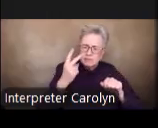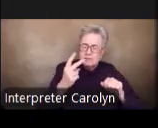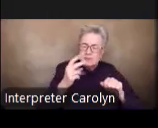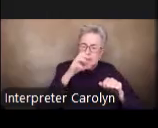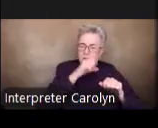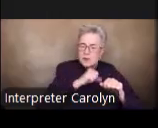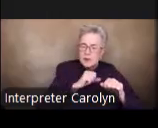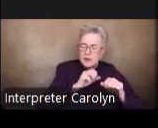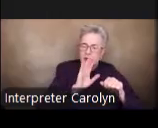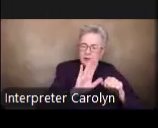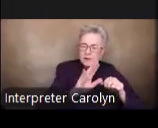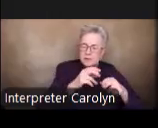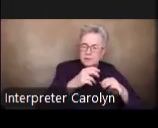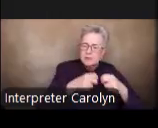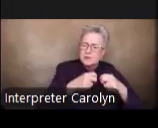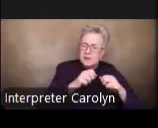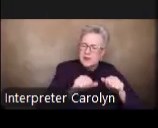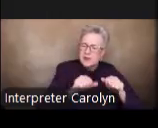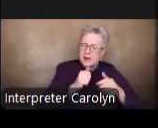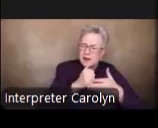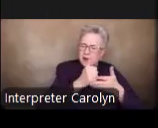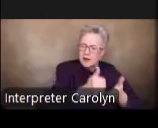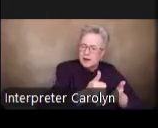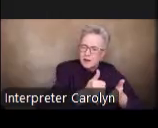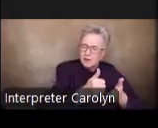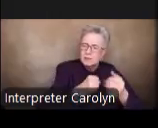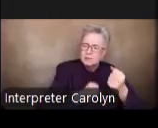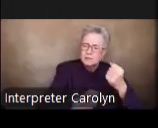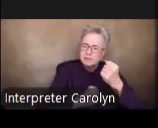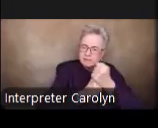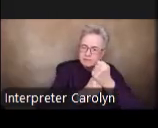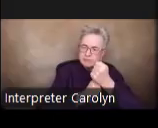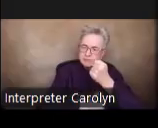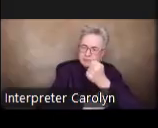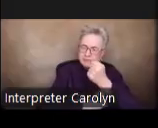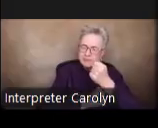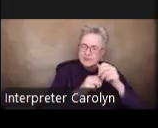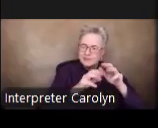earlier, intervene more effectively and better support children and families. And then,